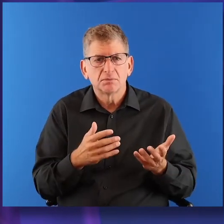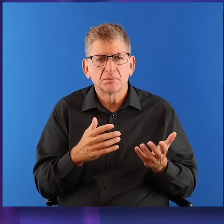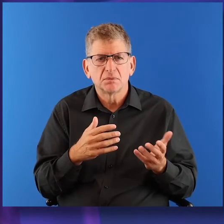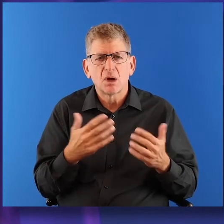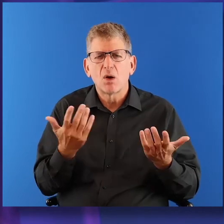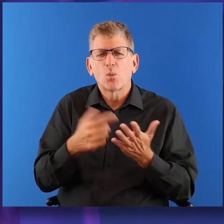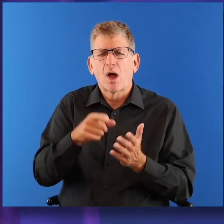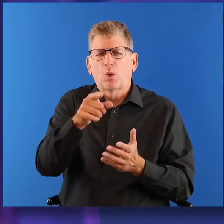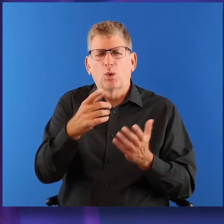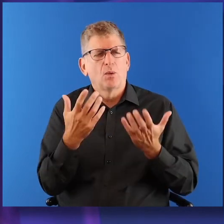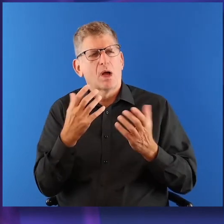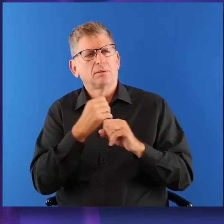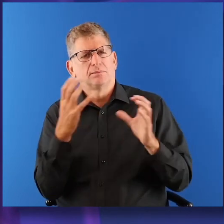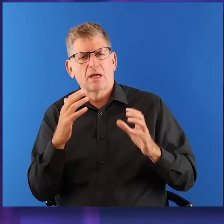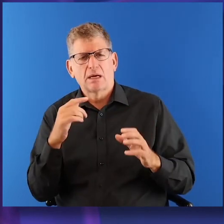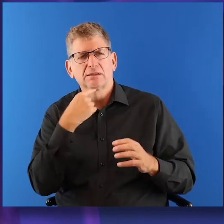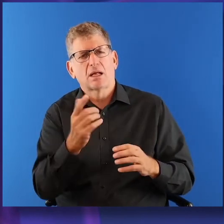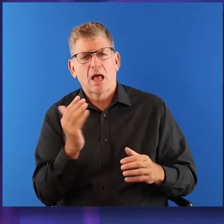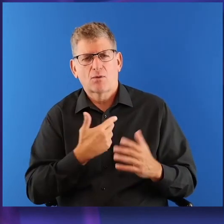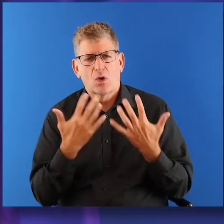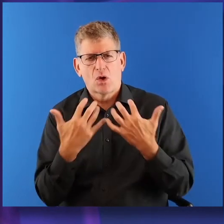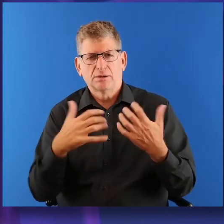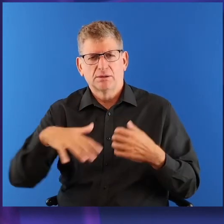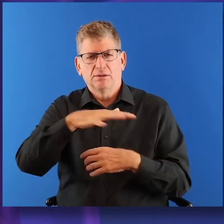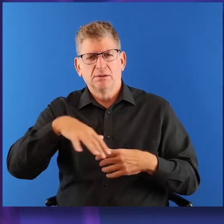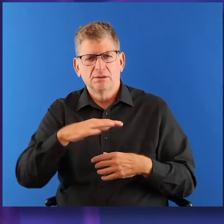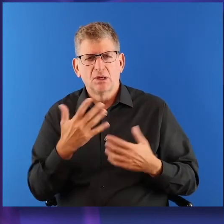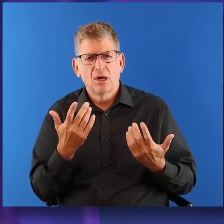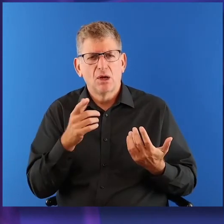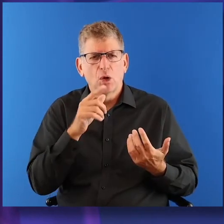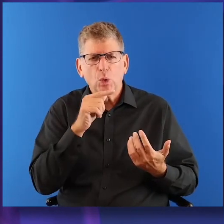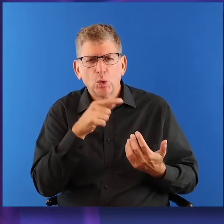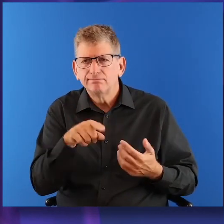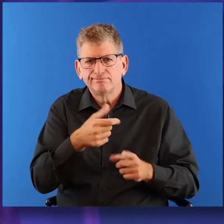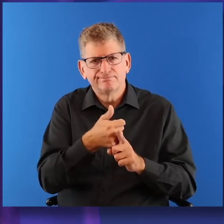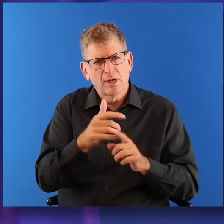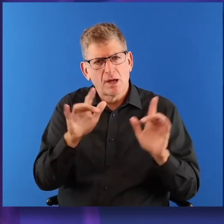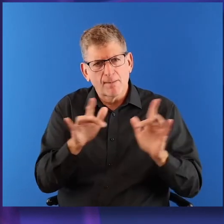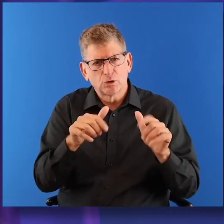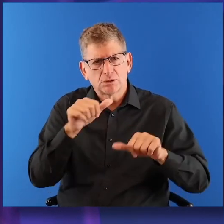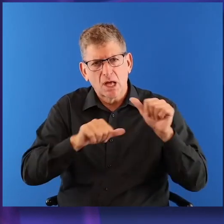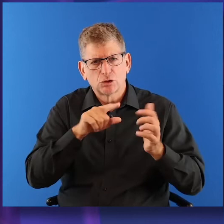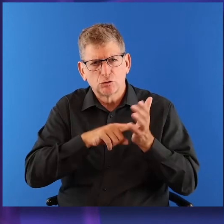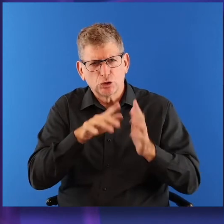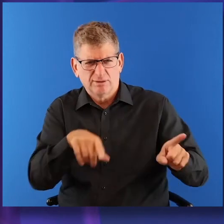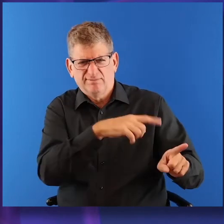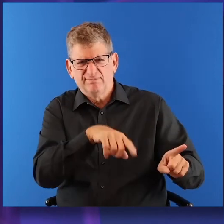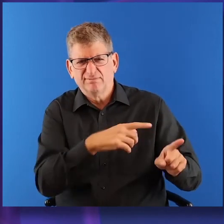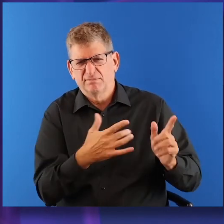What would you want our audience who are primarily computer science researchers to